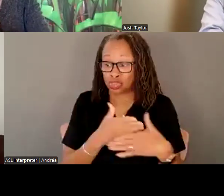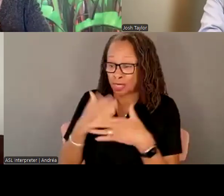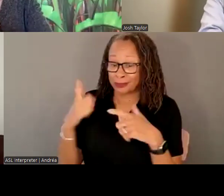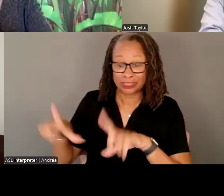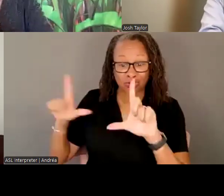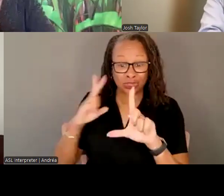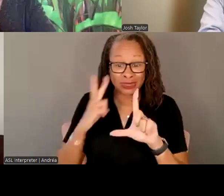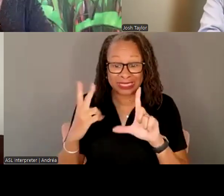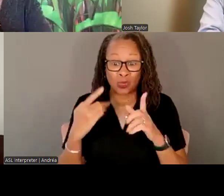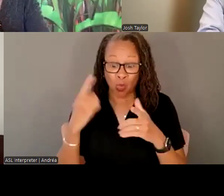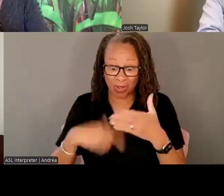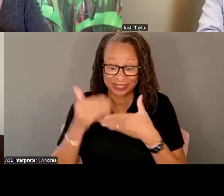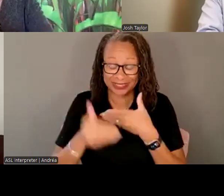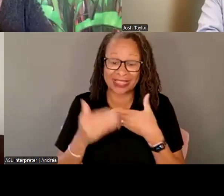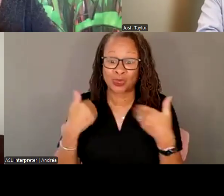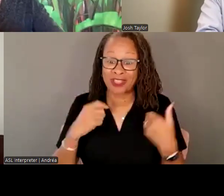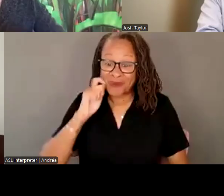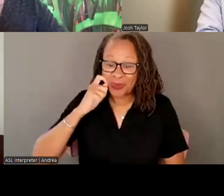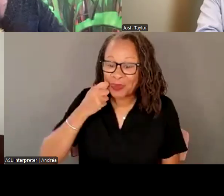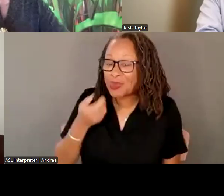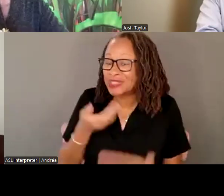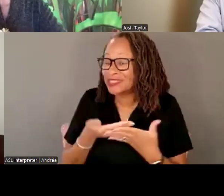because we have some really cool stuff and...